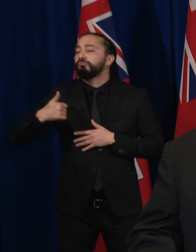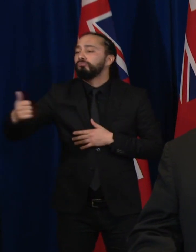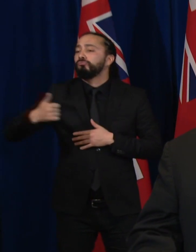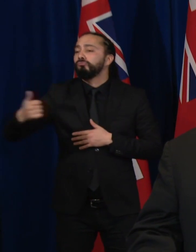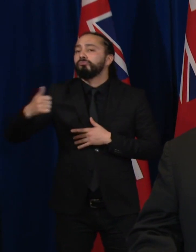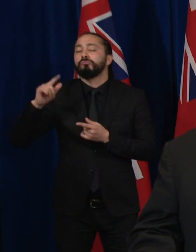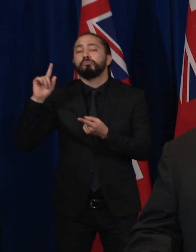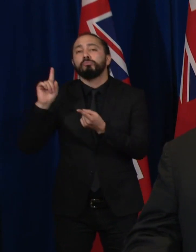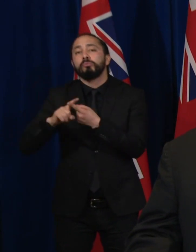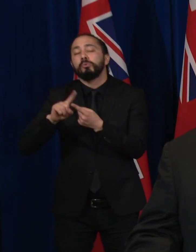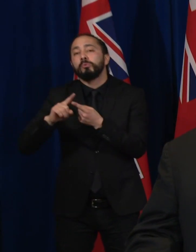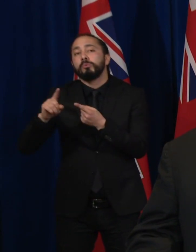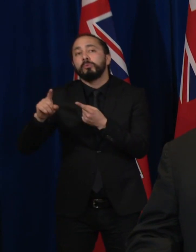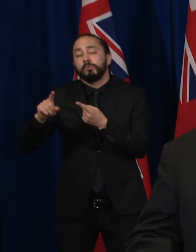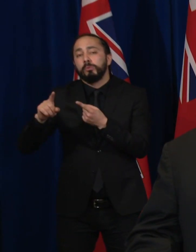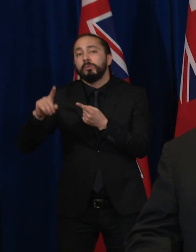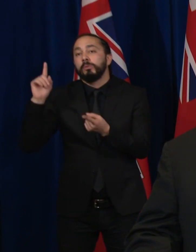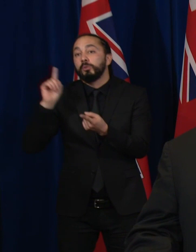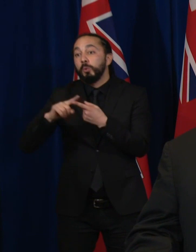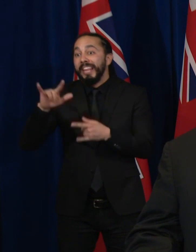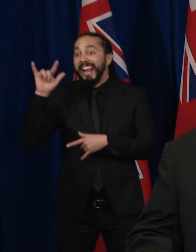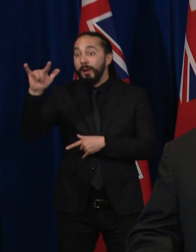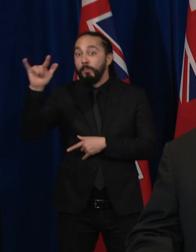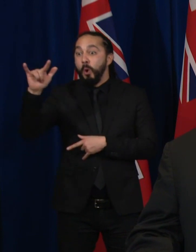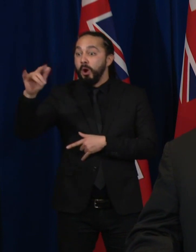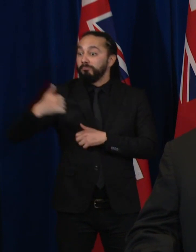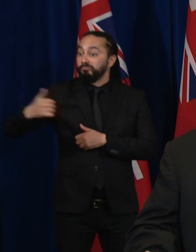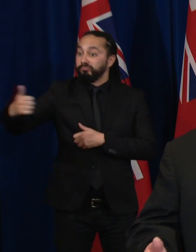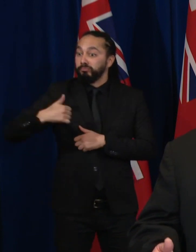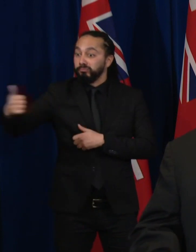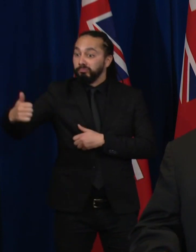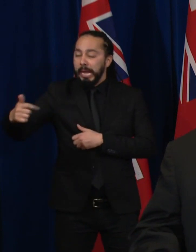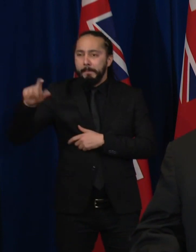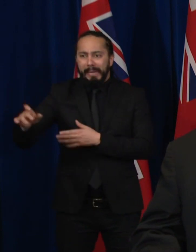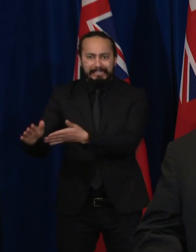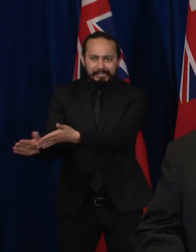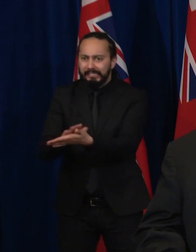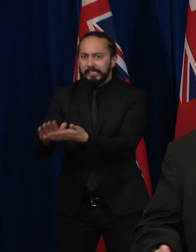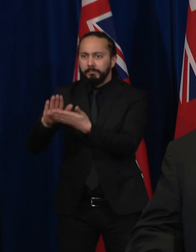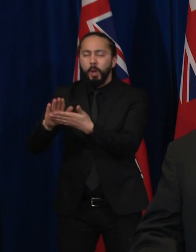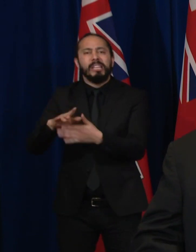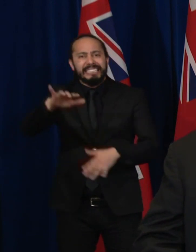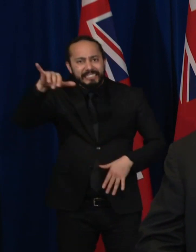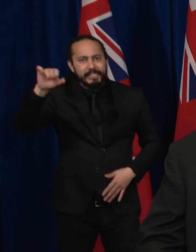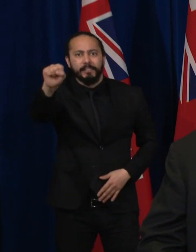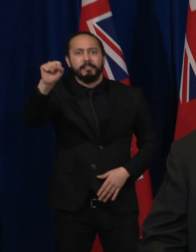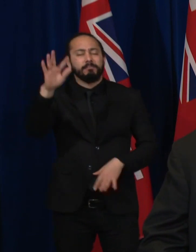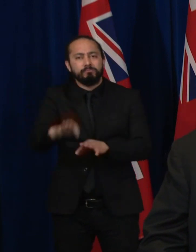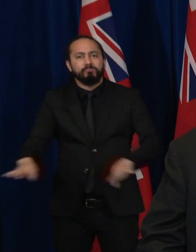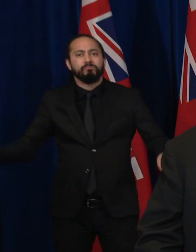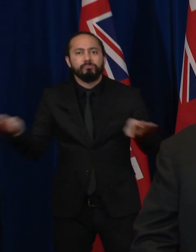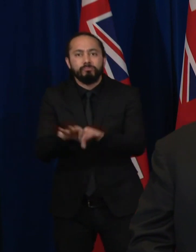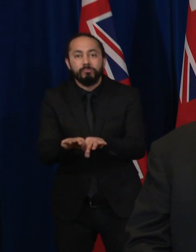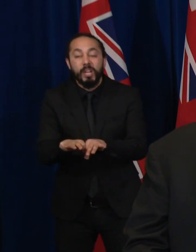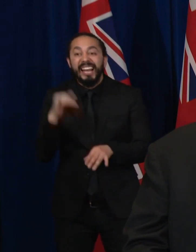car, I actually encourage that. No-one wants to get in a car that they don't feel has been sanitized. So I